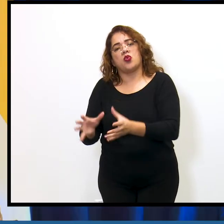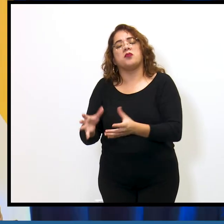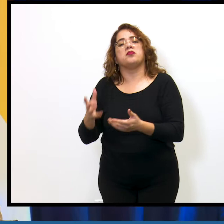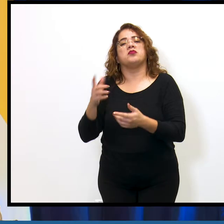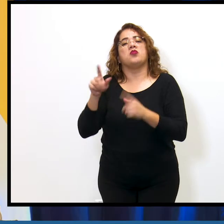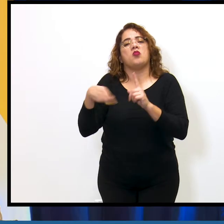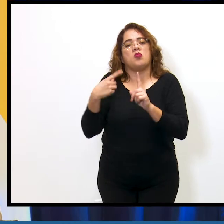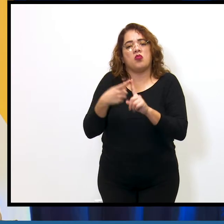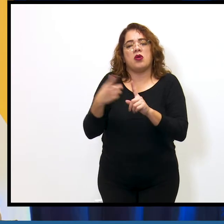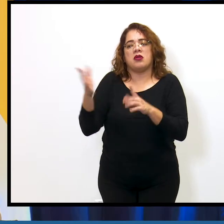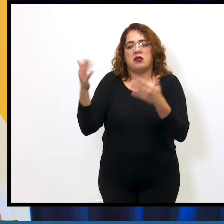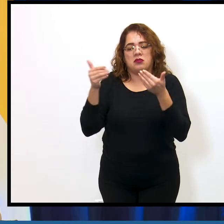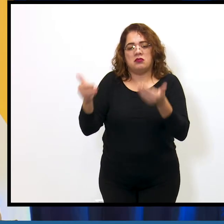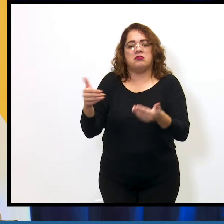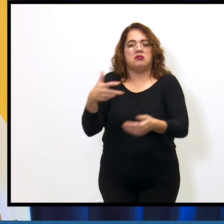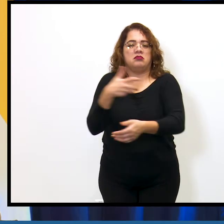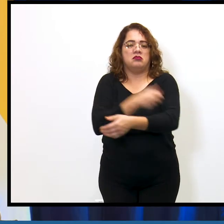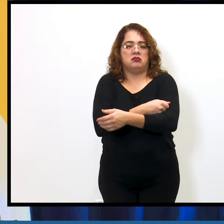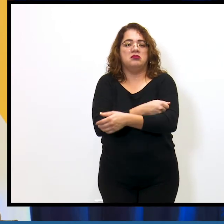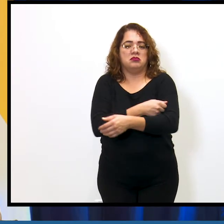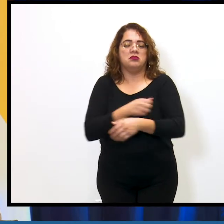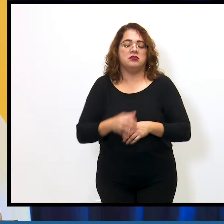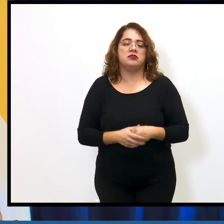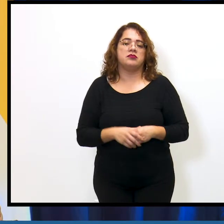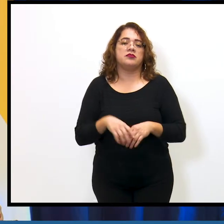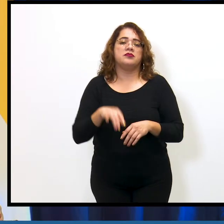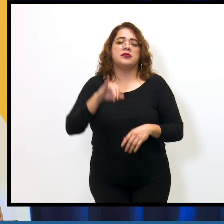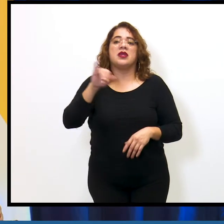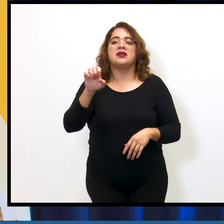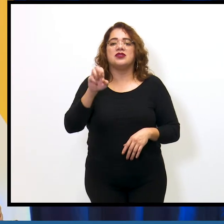All right next question comes from Jeremiah at the Long Beach Post. Go ahead Jeremiah.